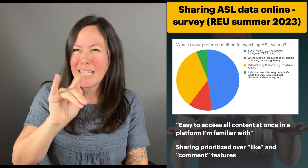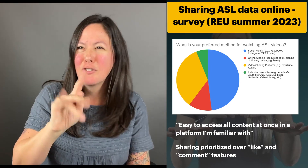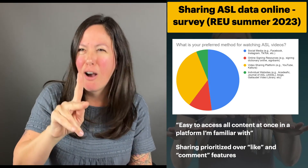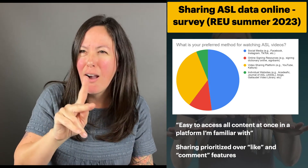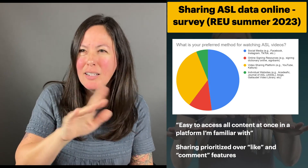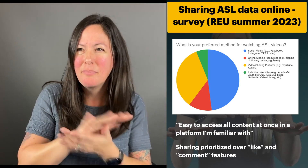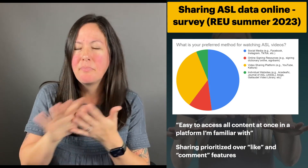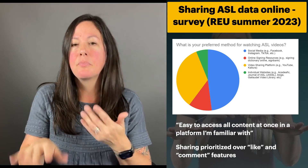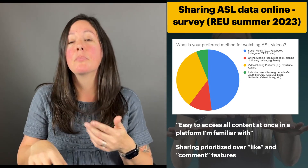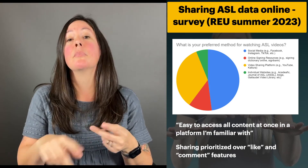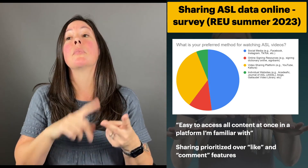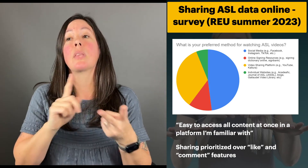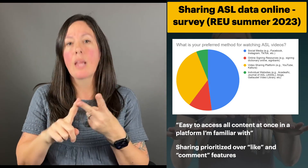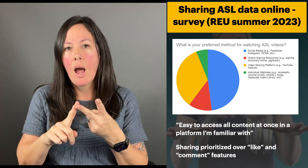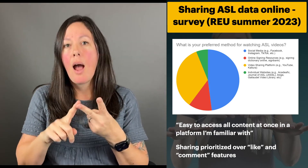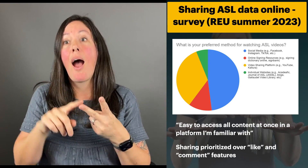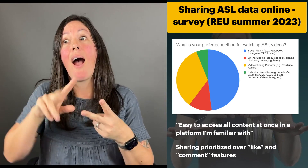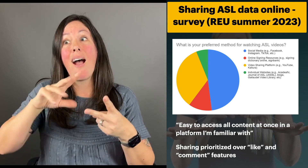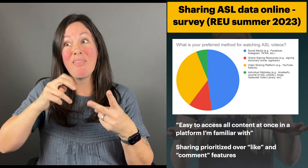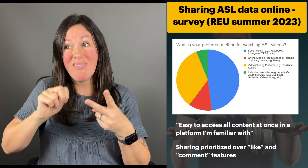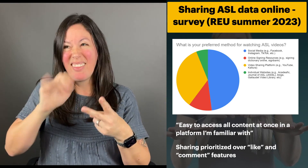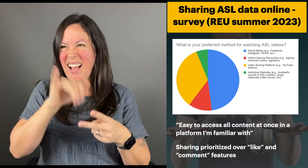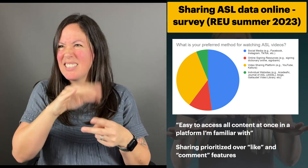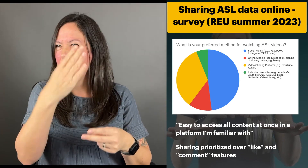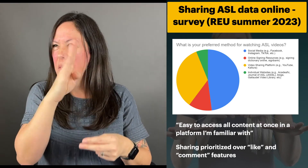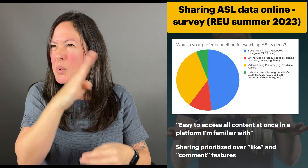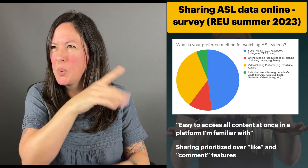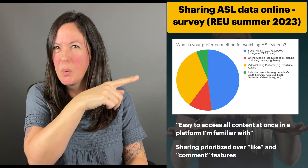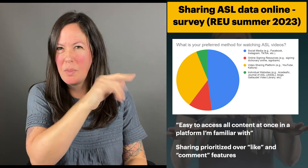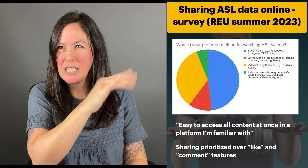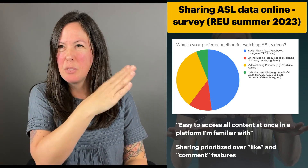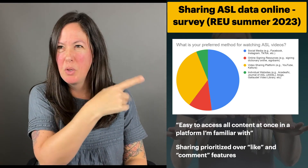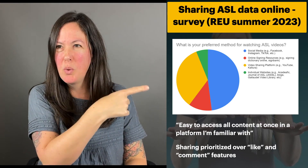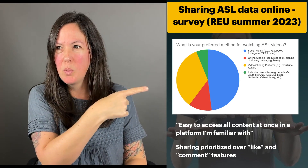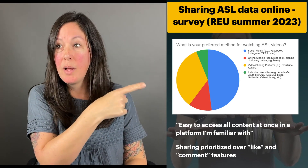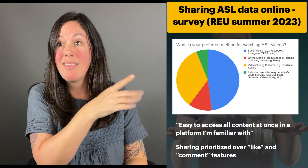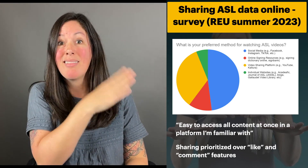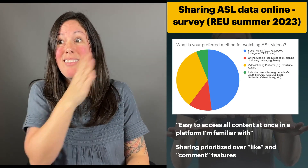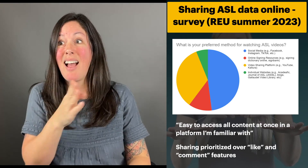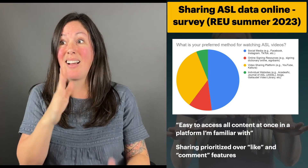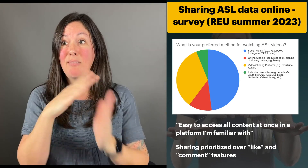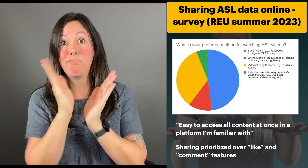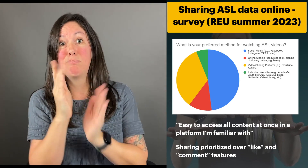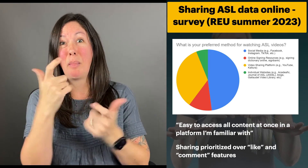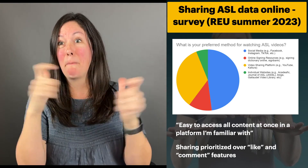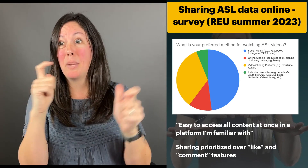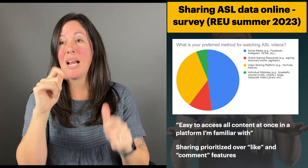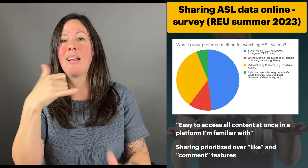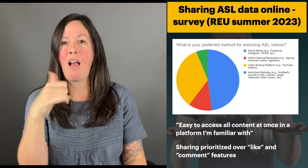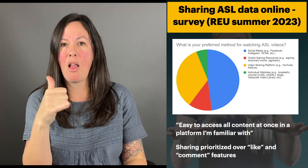ASL videos online was social media including Facebook Twitter Tik Tok